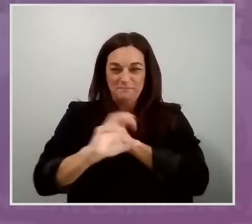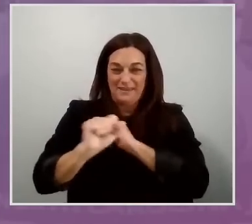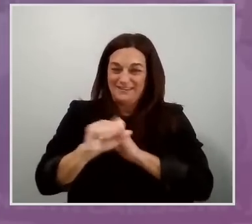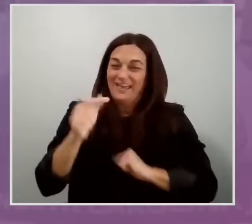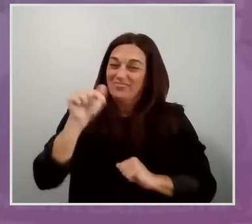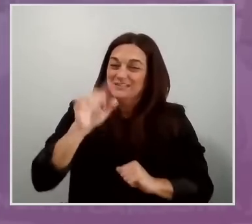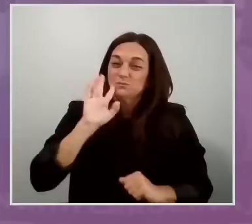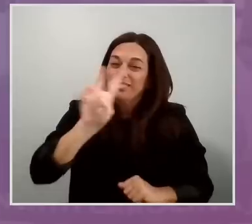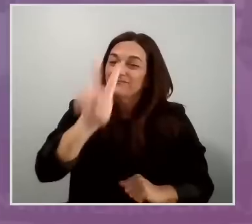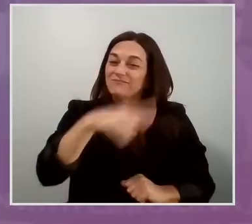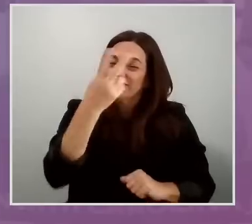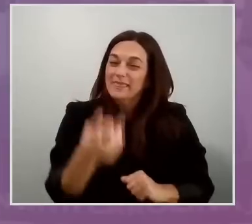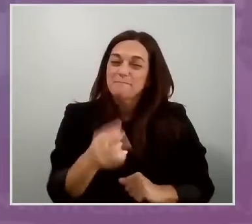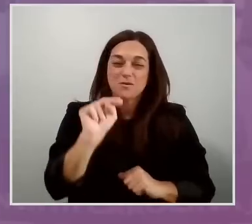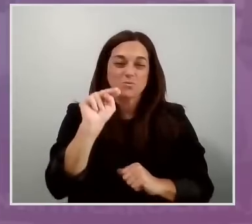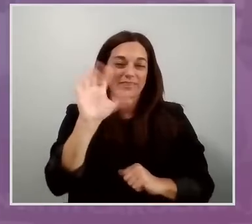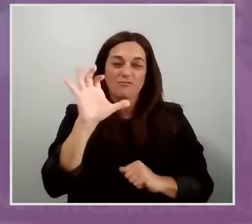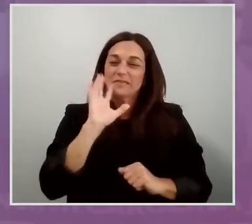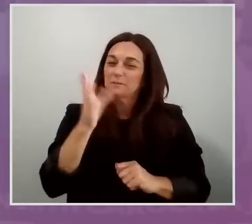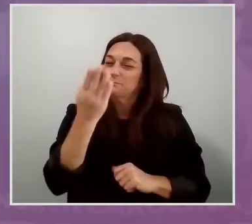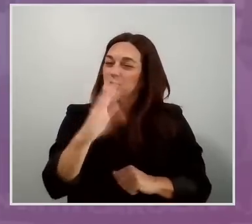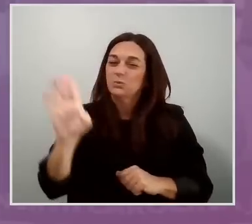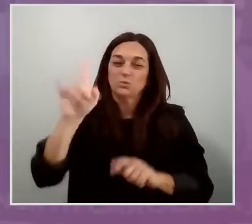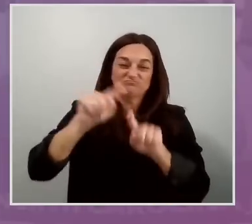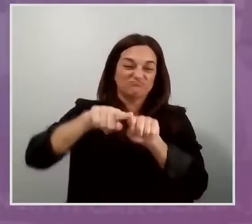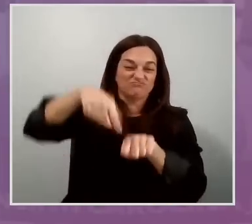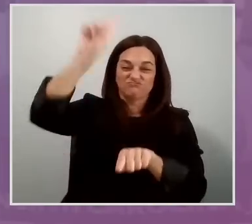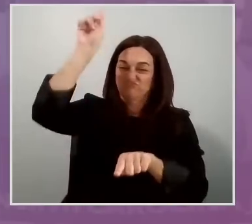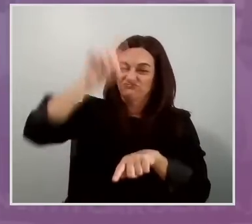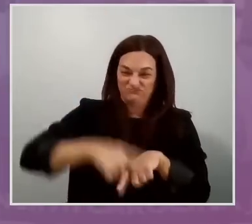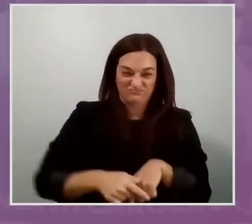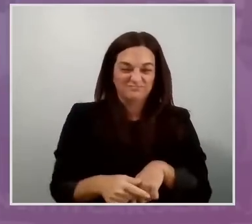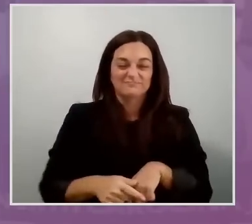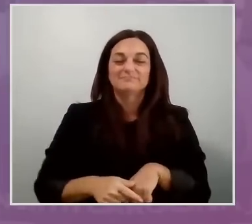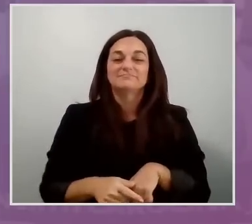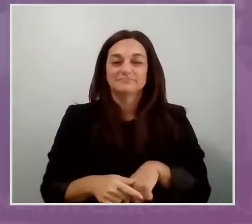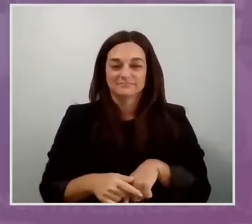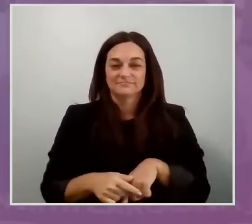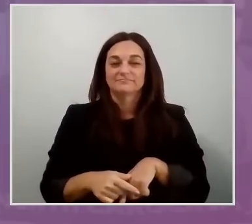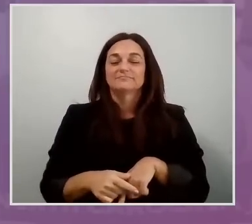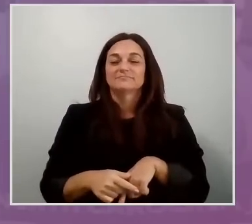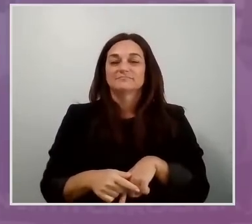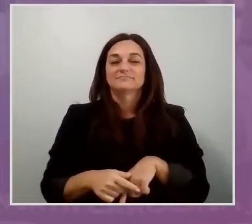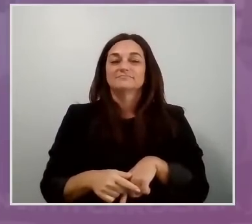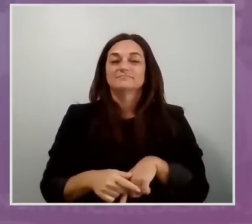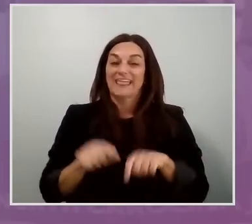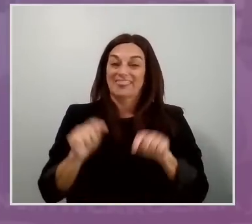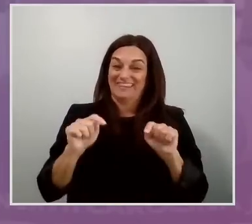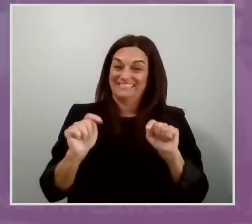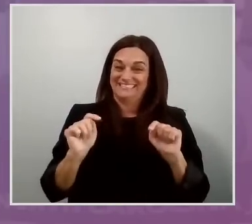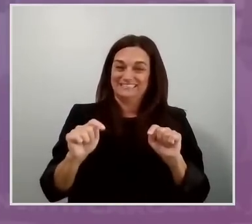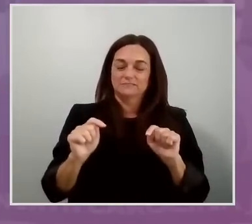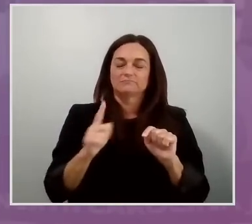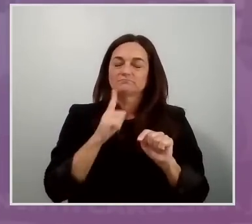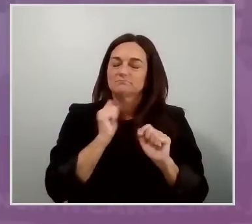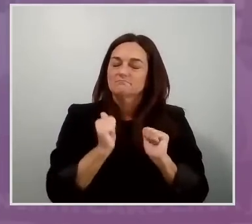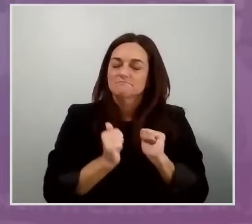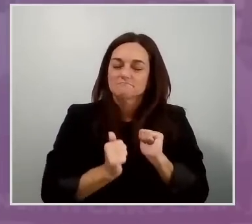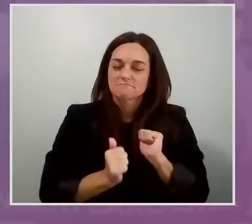ME. I AM SO HAPPY TO BE A PART OF THE CAMPAIGN. IT IS GOING TO FLIP NORTH